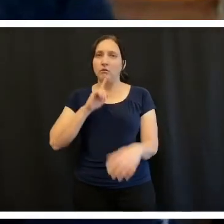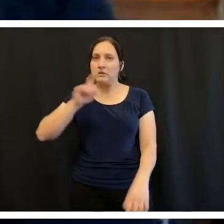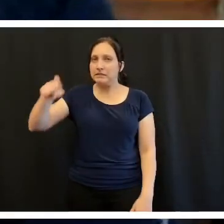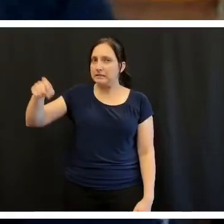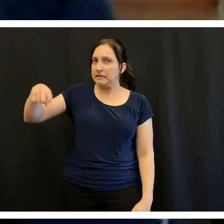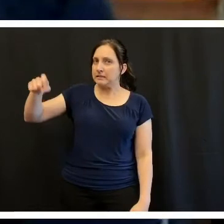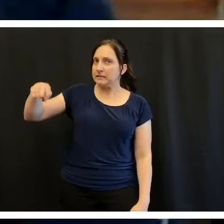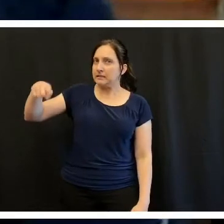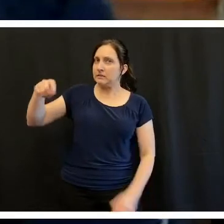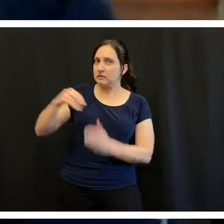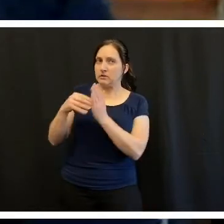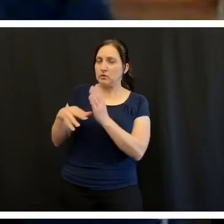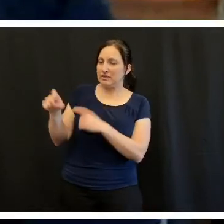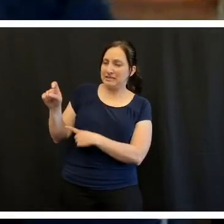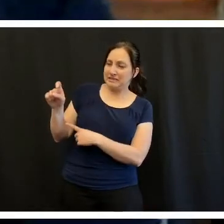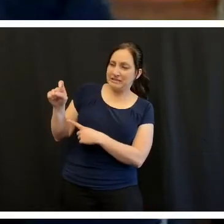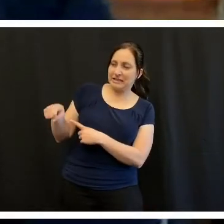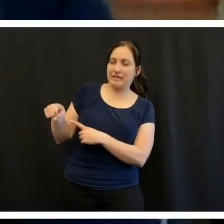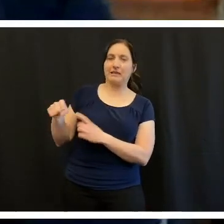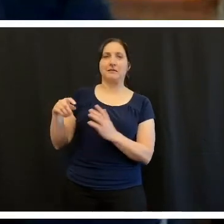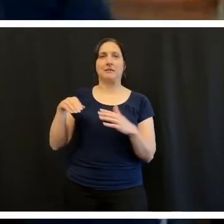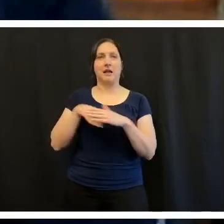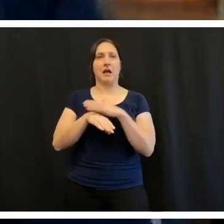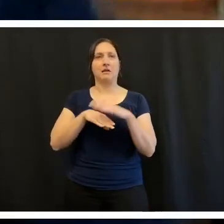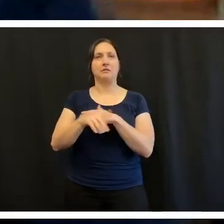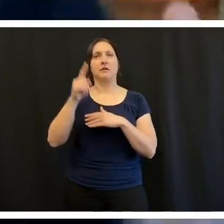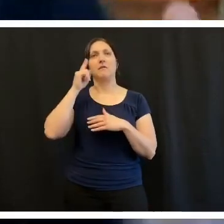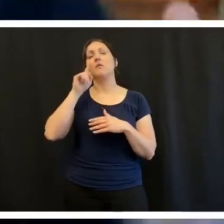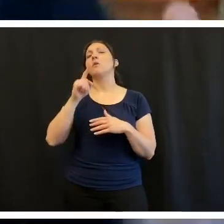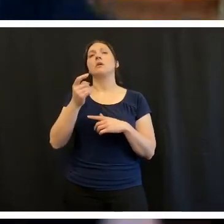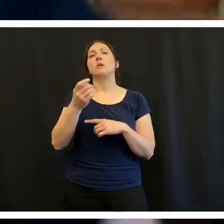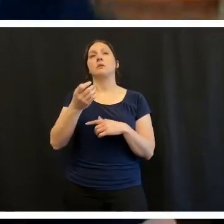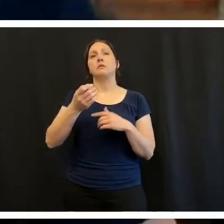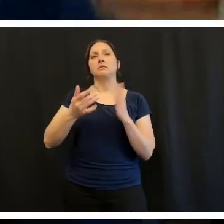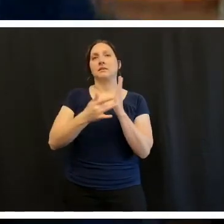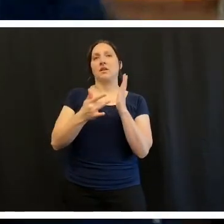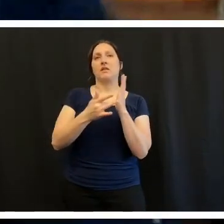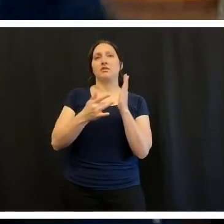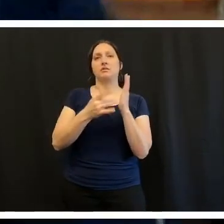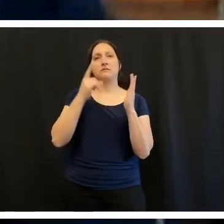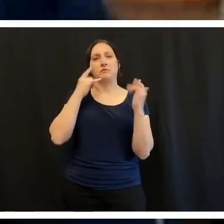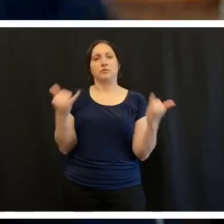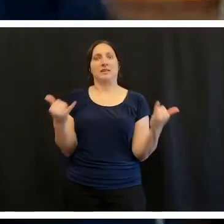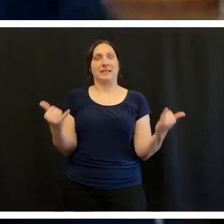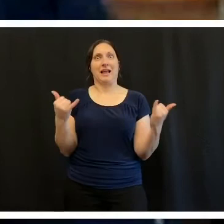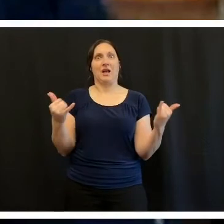to some sort of a digital device in this coming or in this current crisis. I think that we're going to see a lot of push